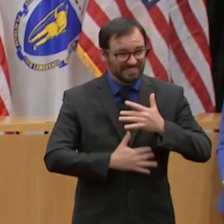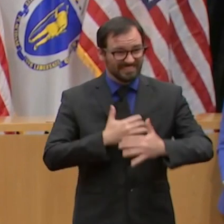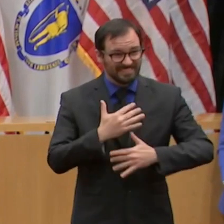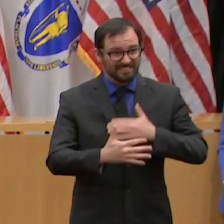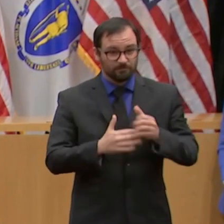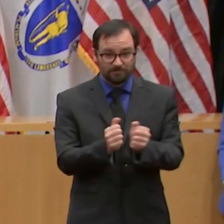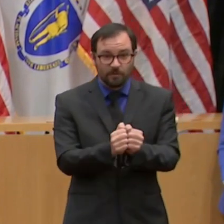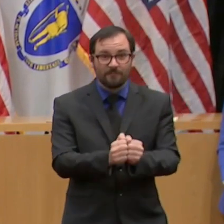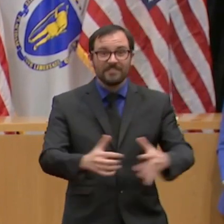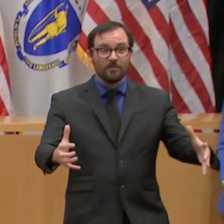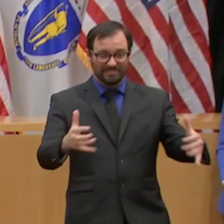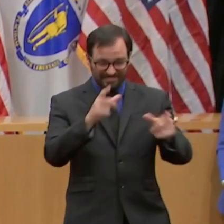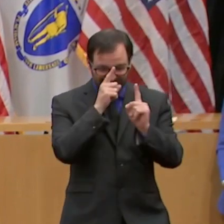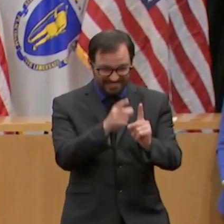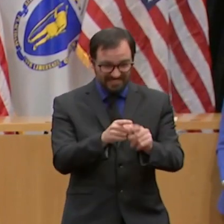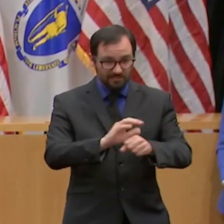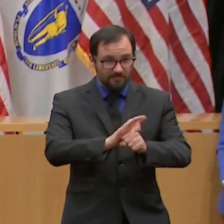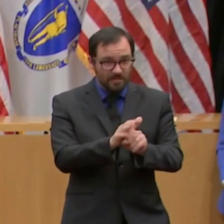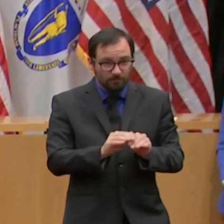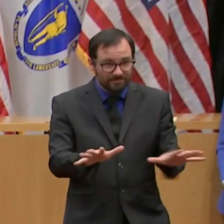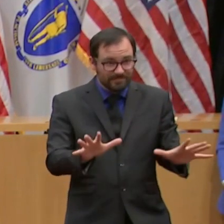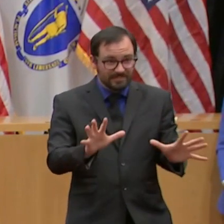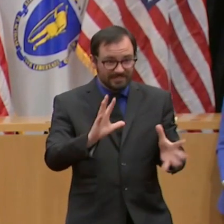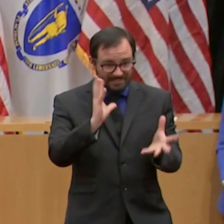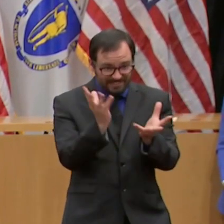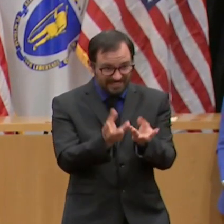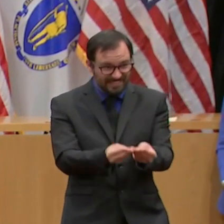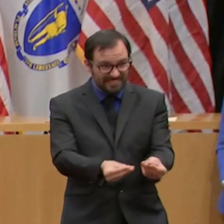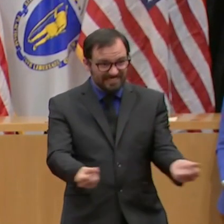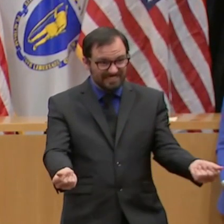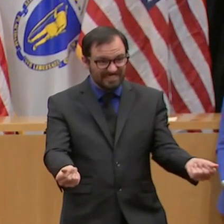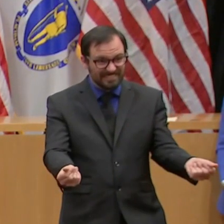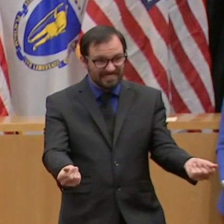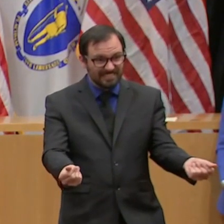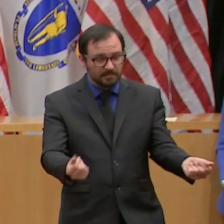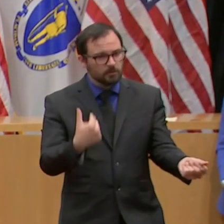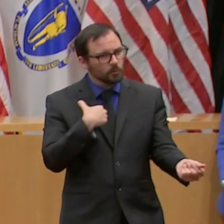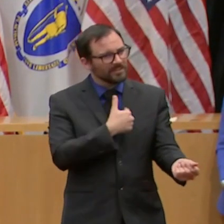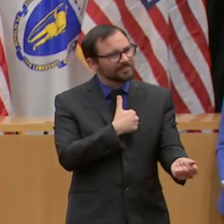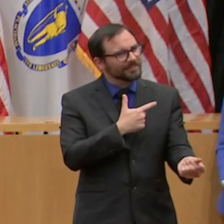THAT AS PART OF THE WORK THAT WE ARE DOING TO STOP THE SPREAD